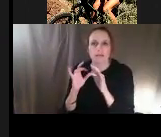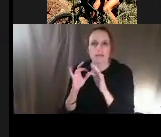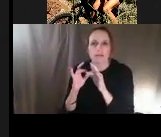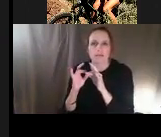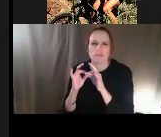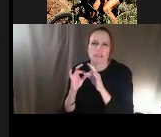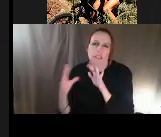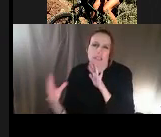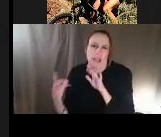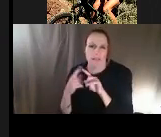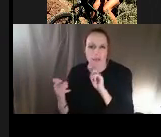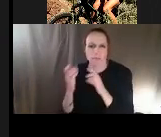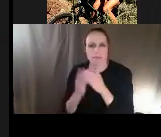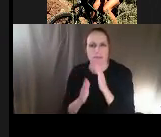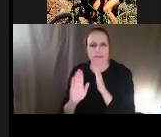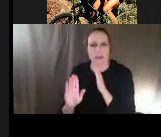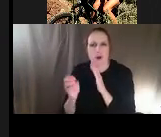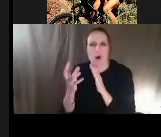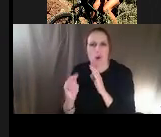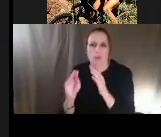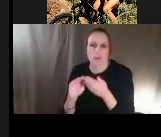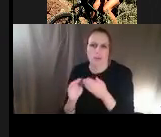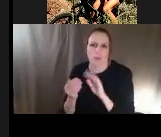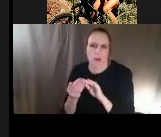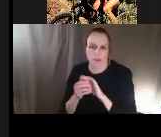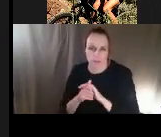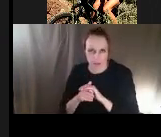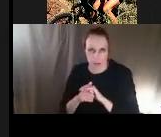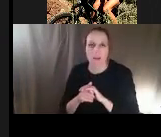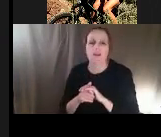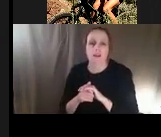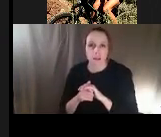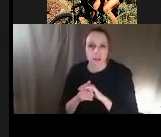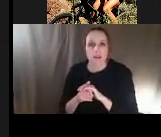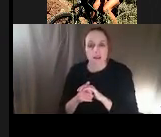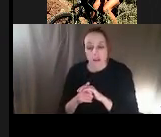Promoting, again, that everything that we're still talking about and when you're working with